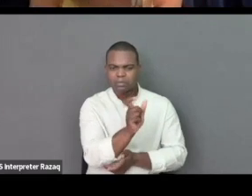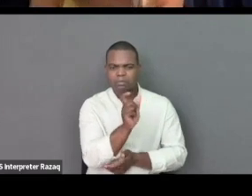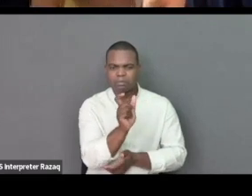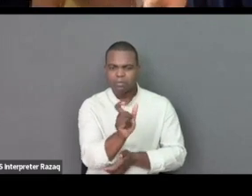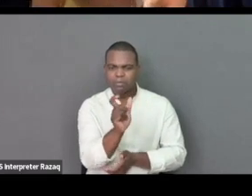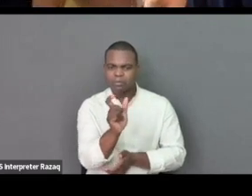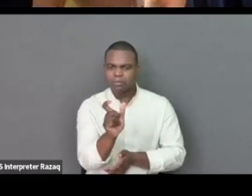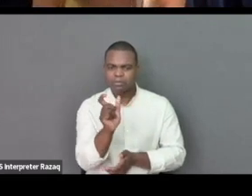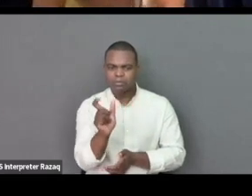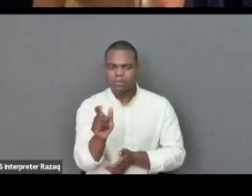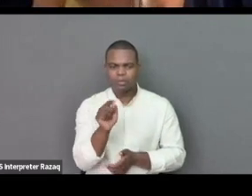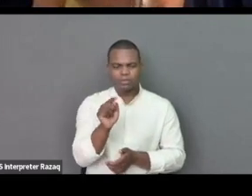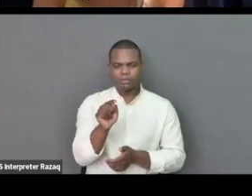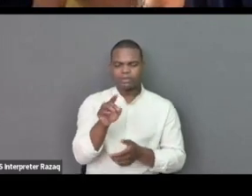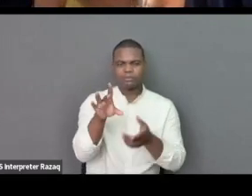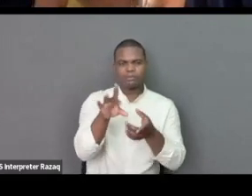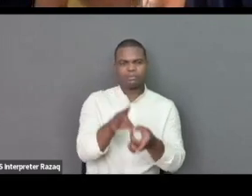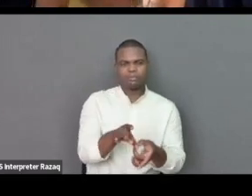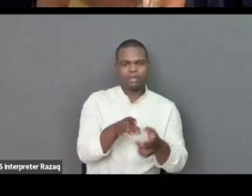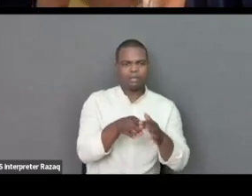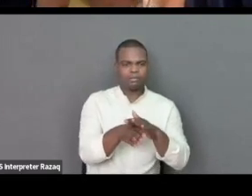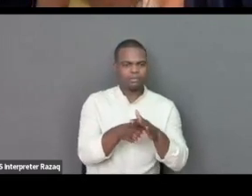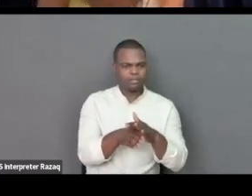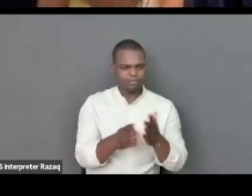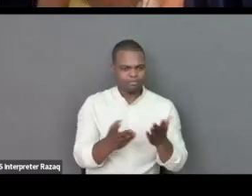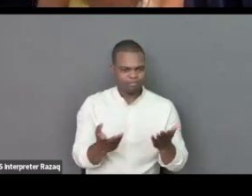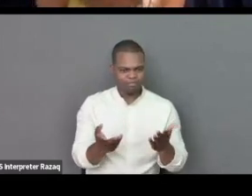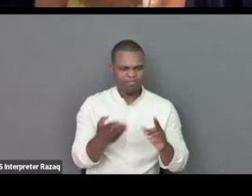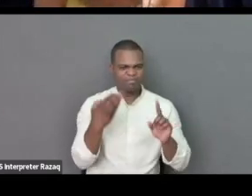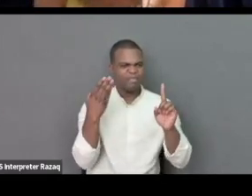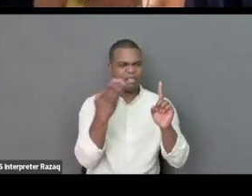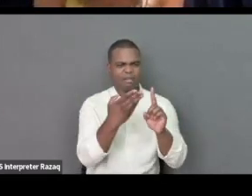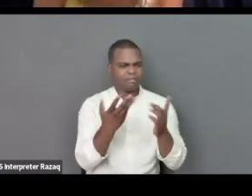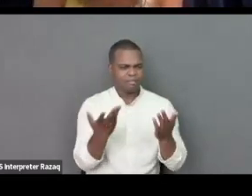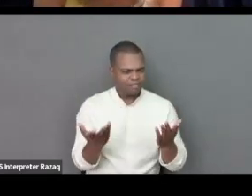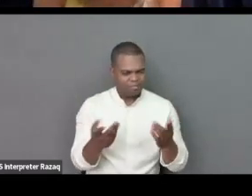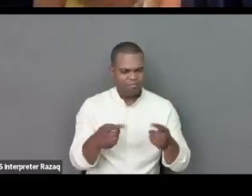used by all training providers or all students,